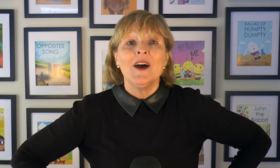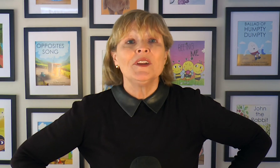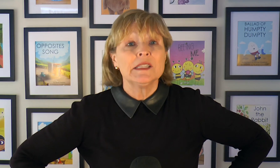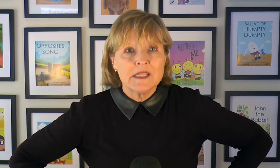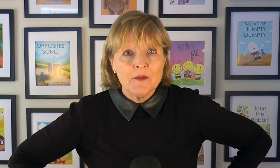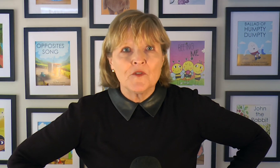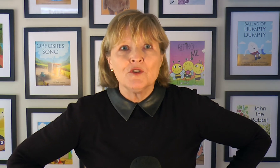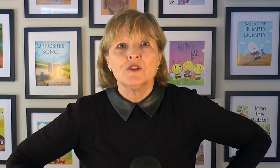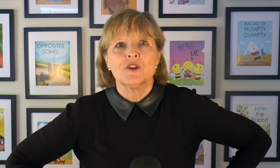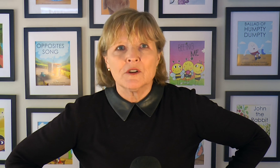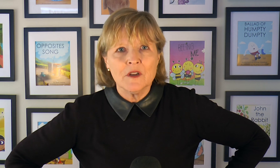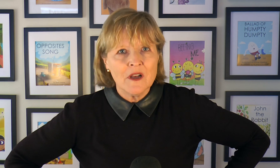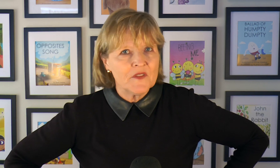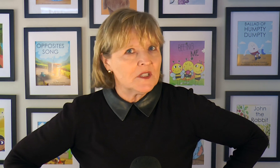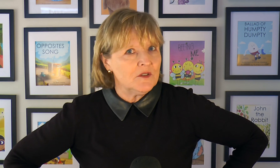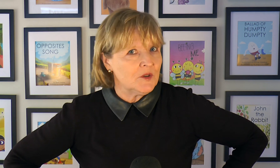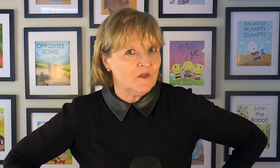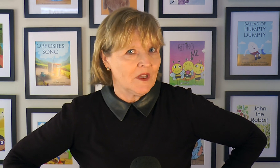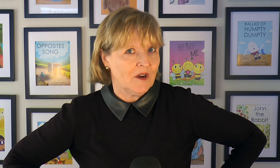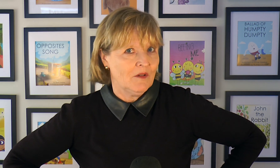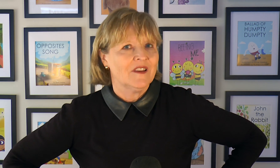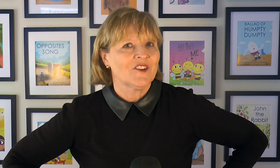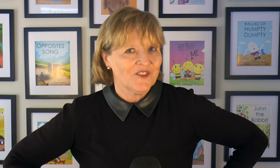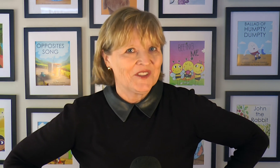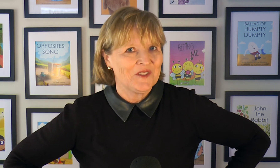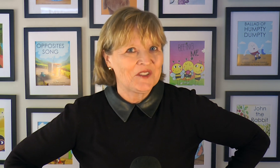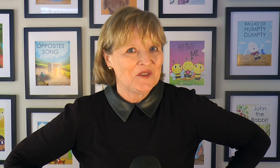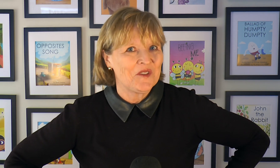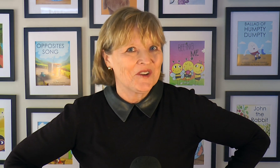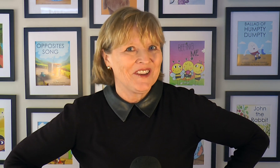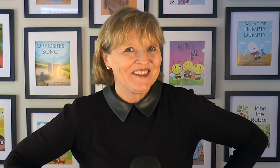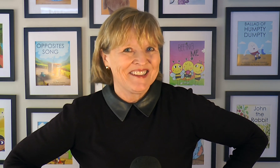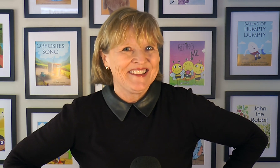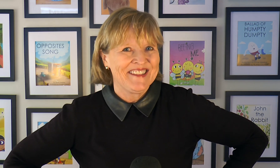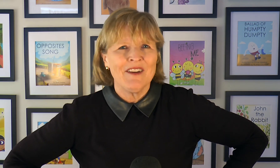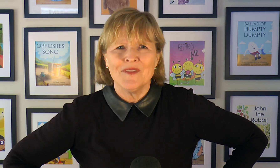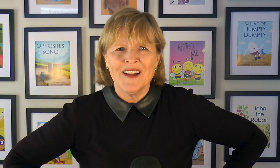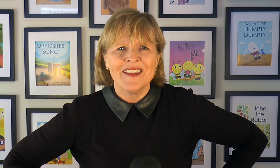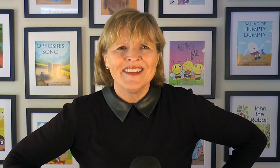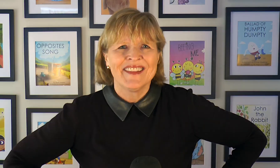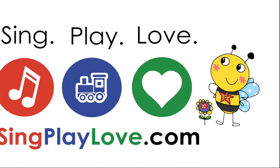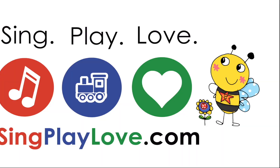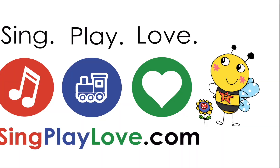Now it is time for you to turn off this YouTube video and go sing the song with your kids. Have fun!